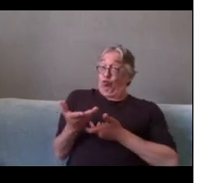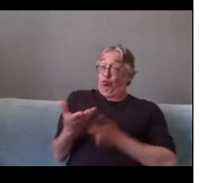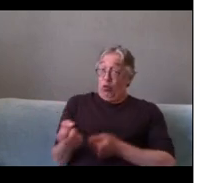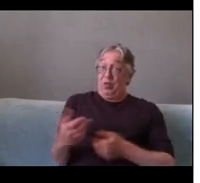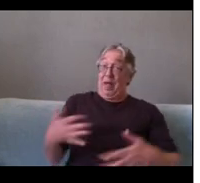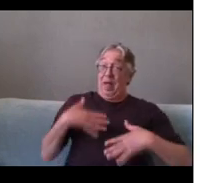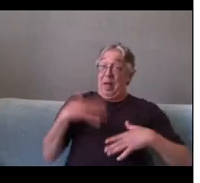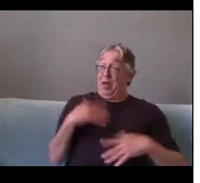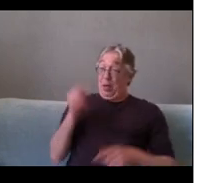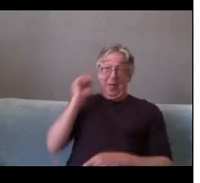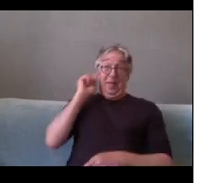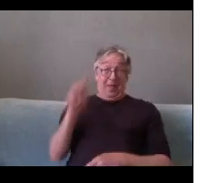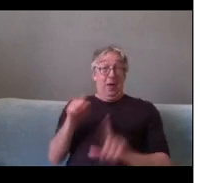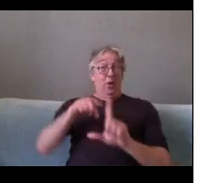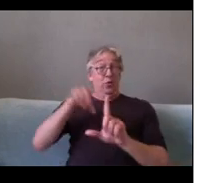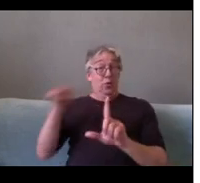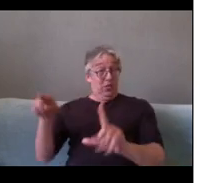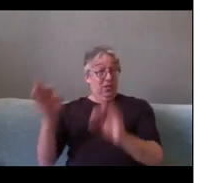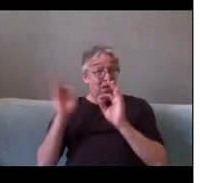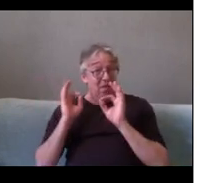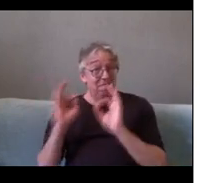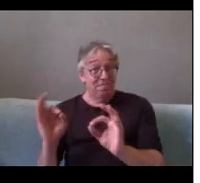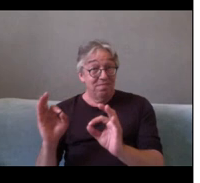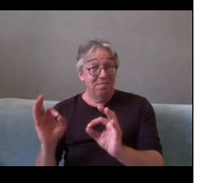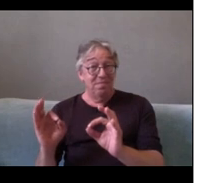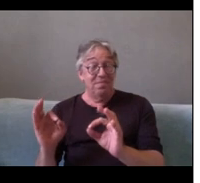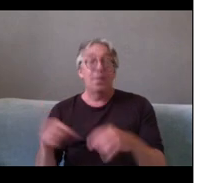about the just concluded census. And I'd say they aren't.